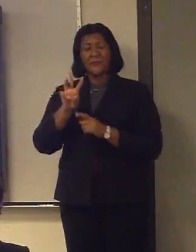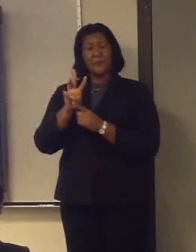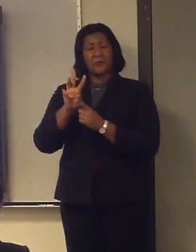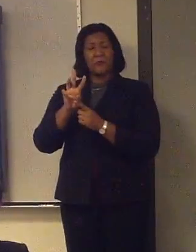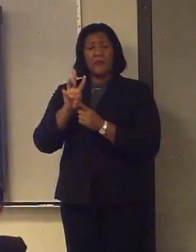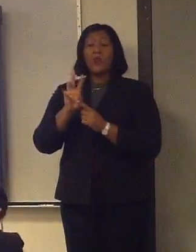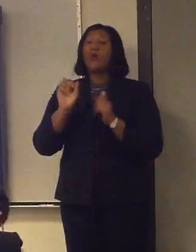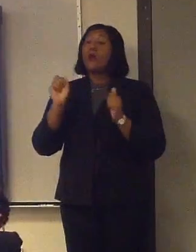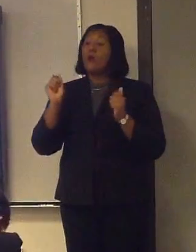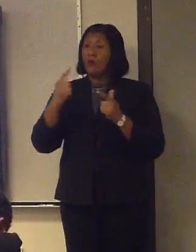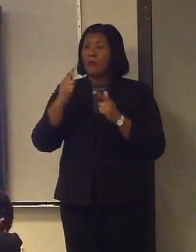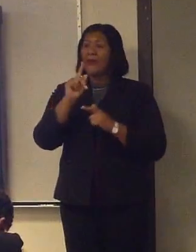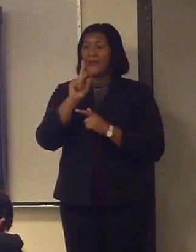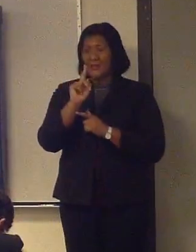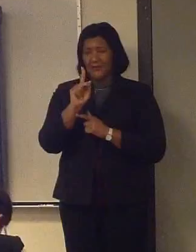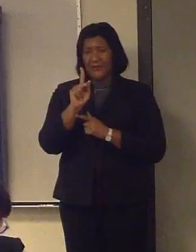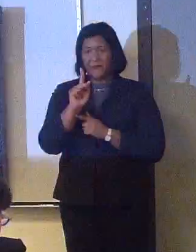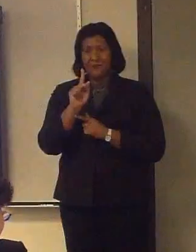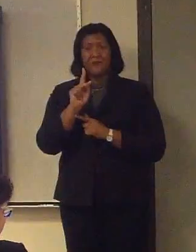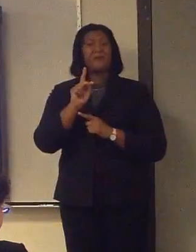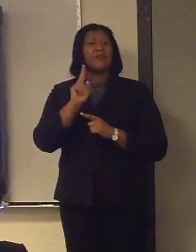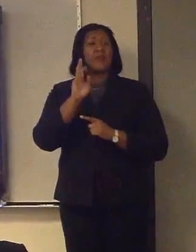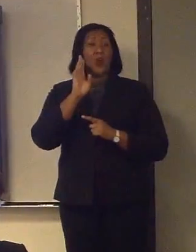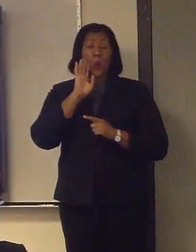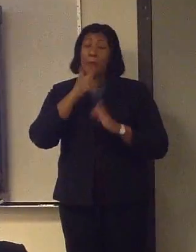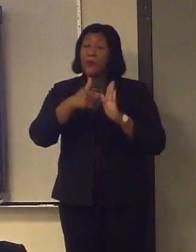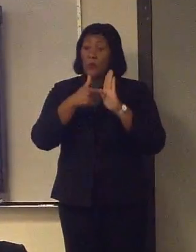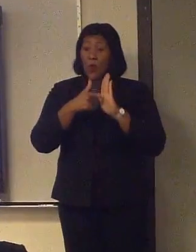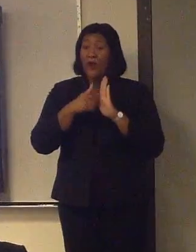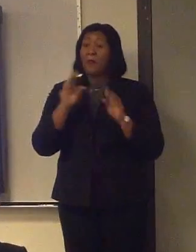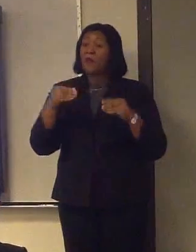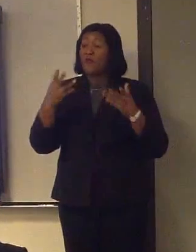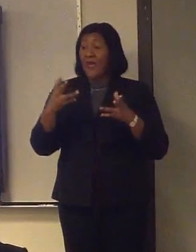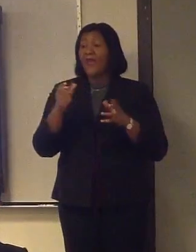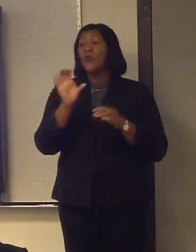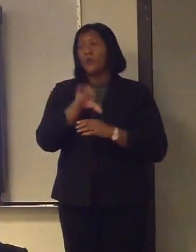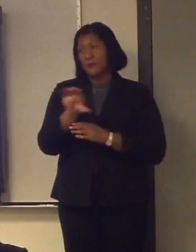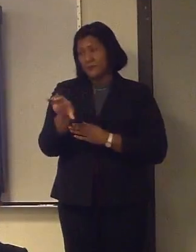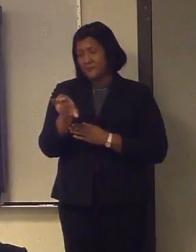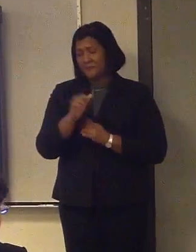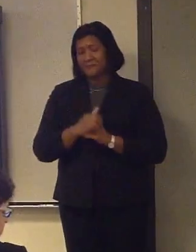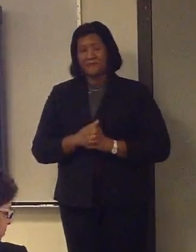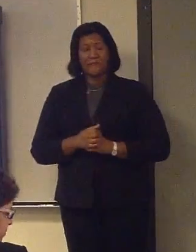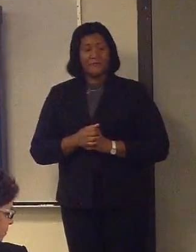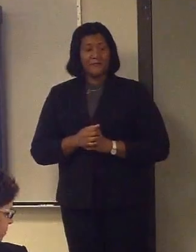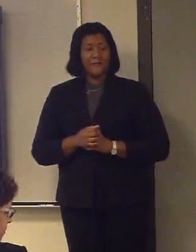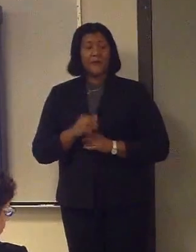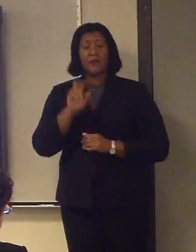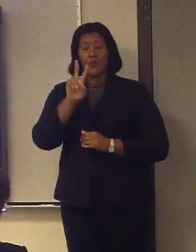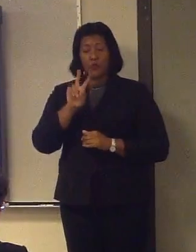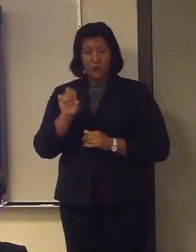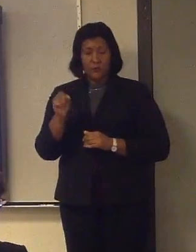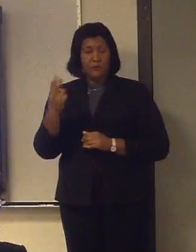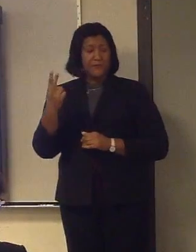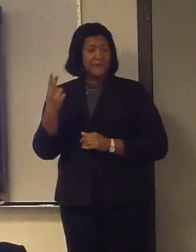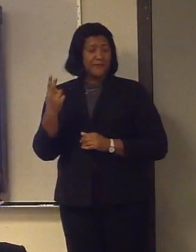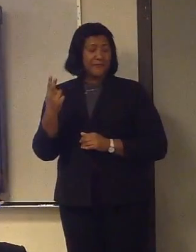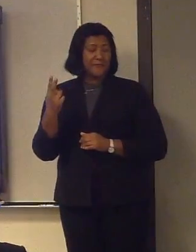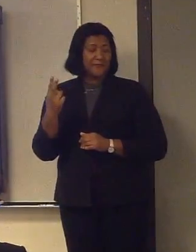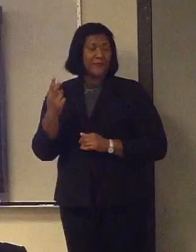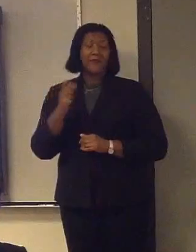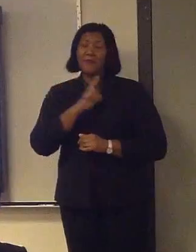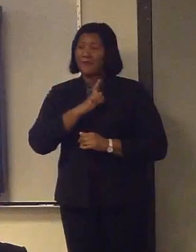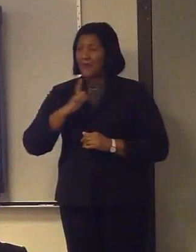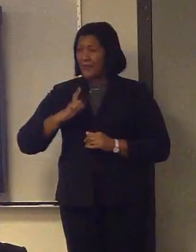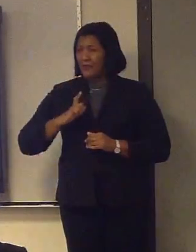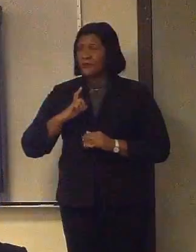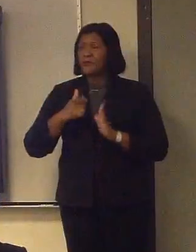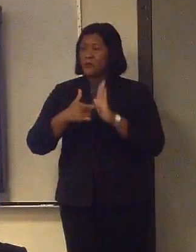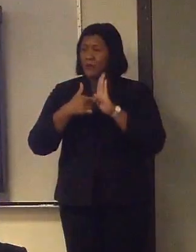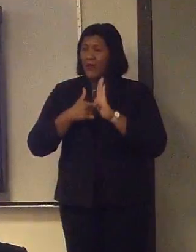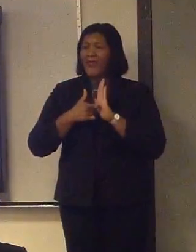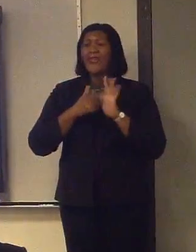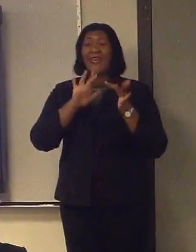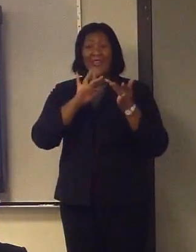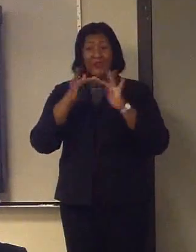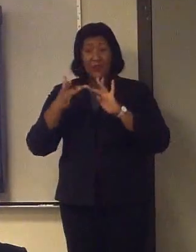required to provide closed captioning. In 2012, legislation mandated that Internet videos